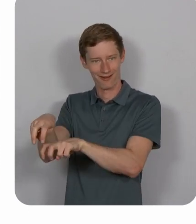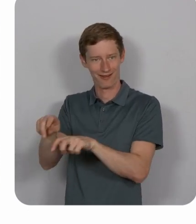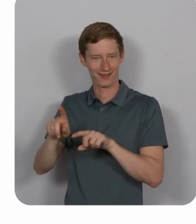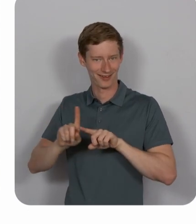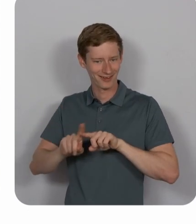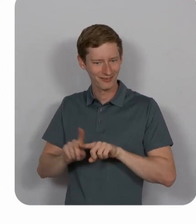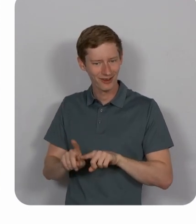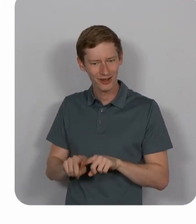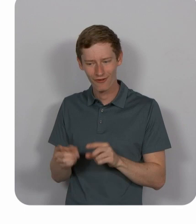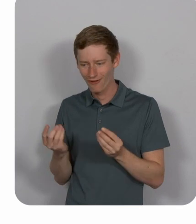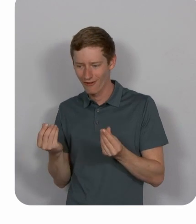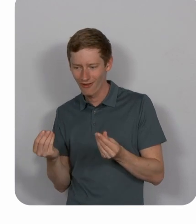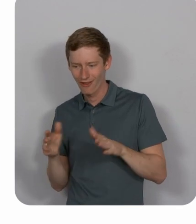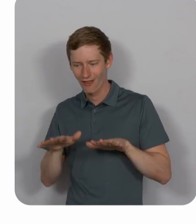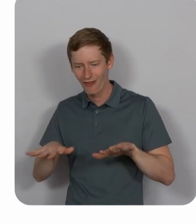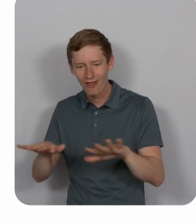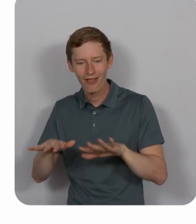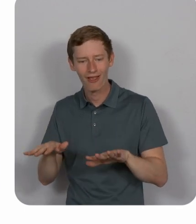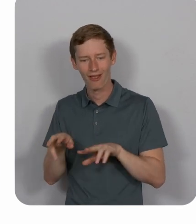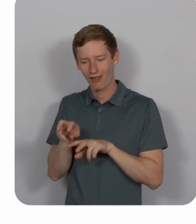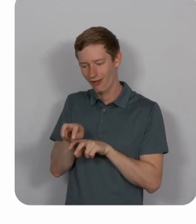moving her legs and body in a realistic way